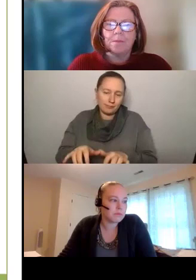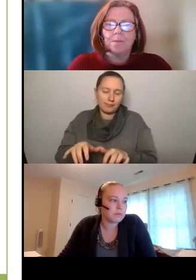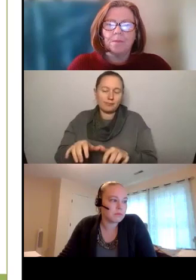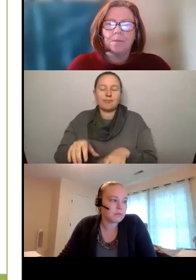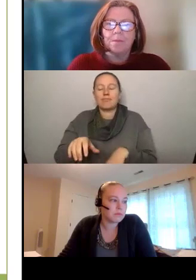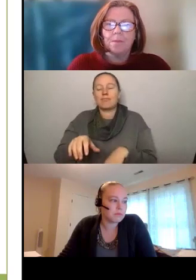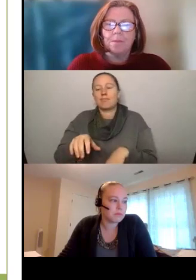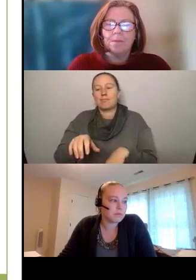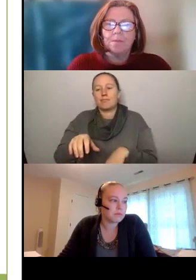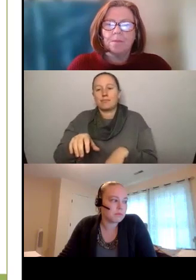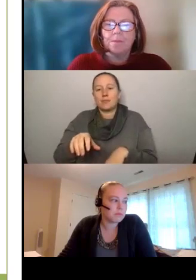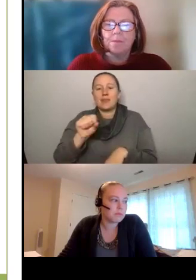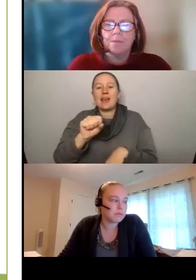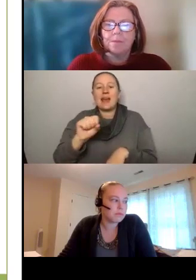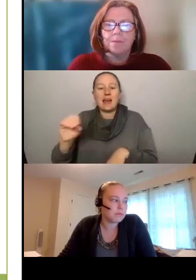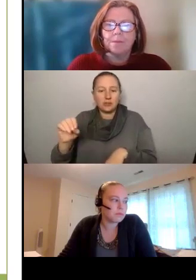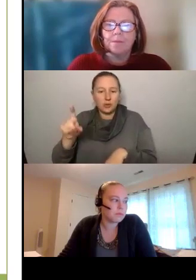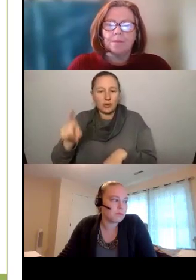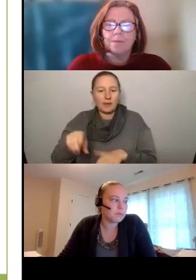that extension based on your needs.